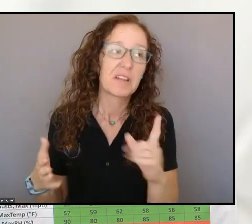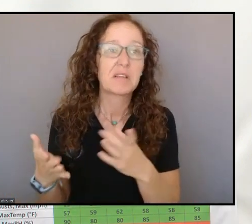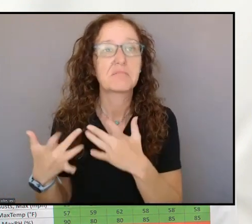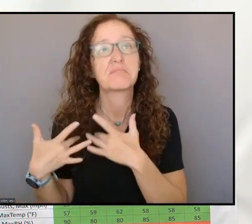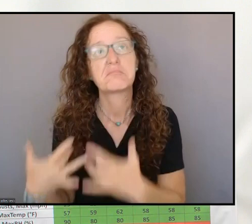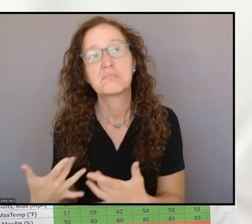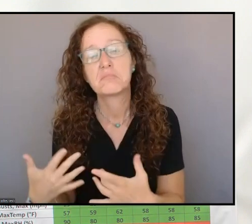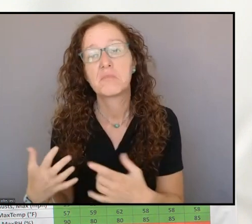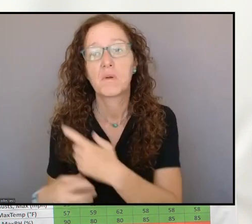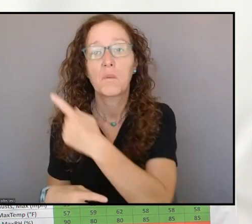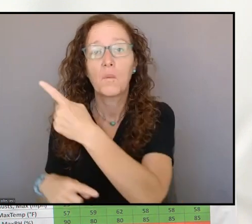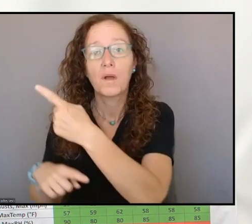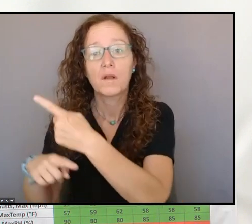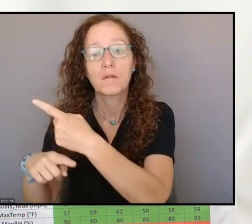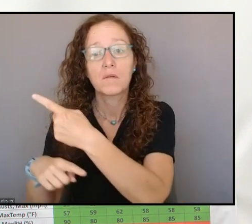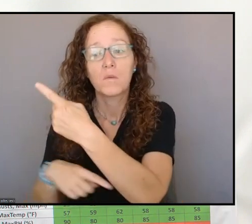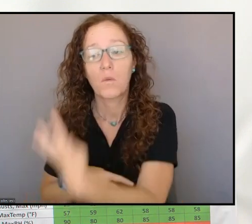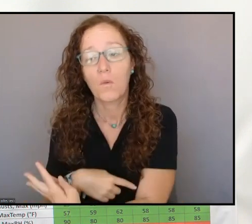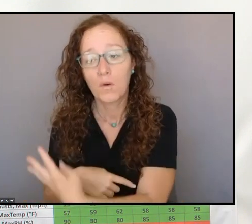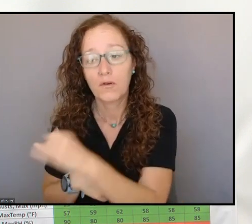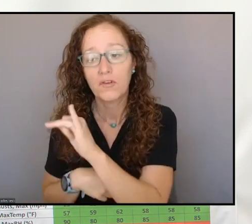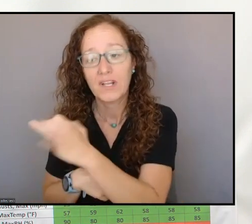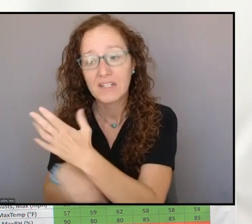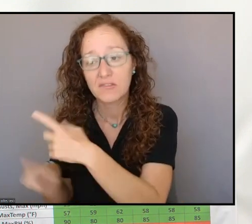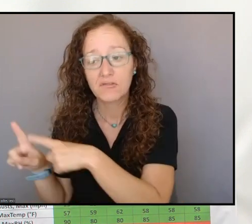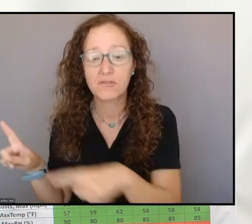1/2 inch and some localized area just above a 1/2 an inch